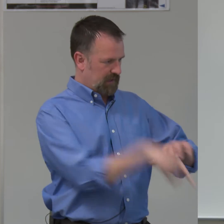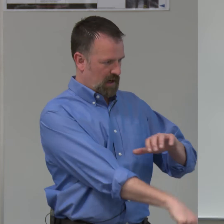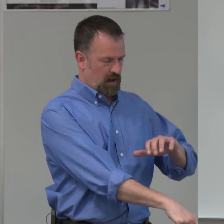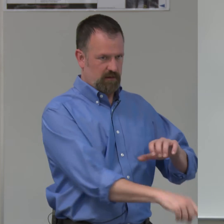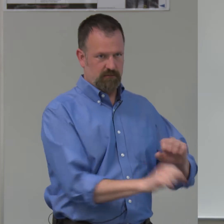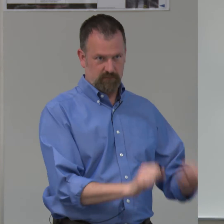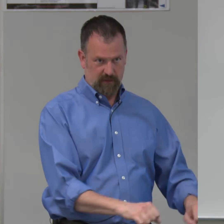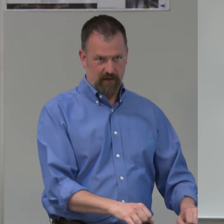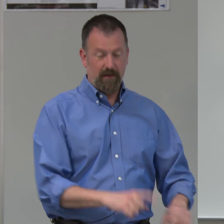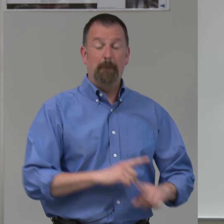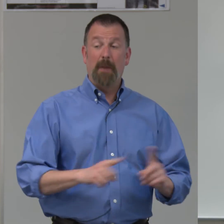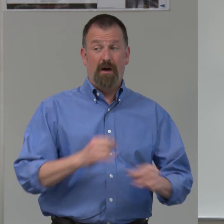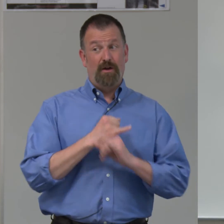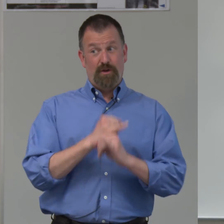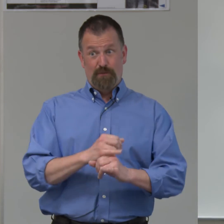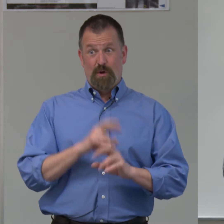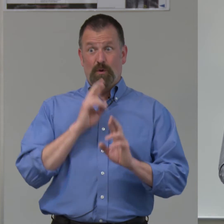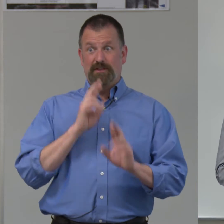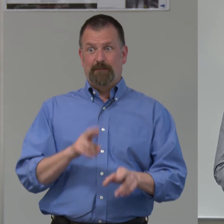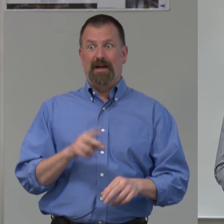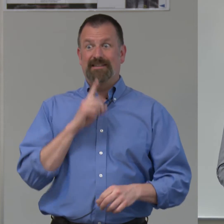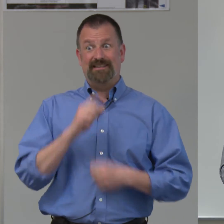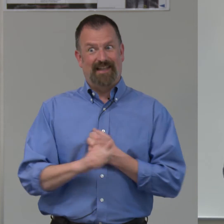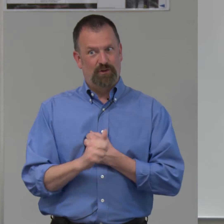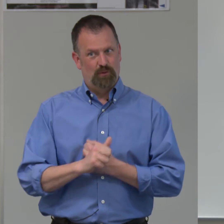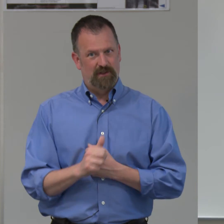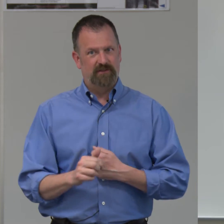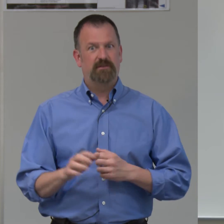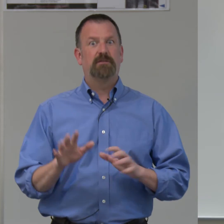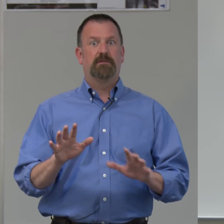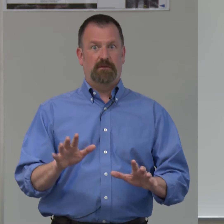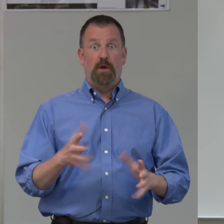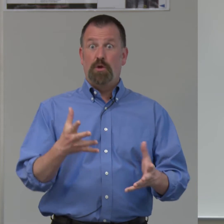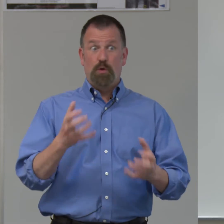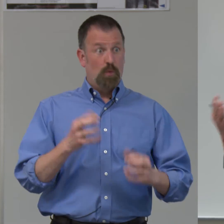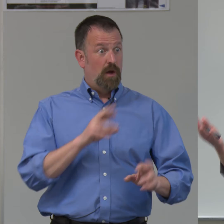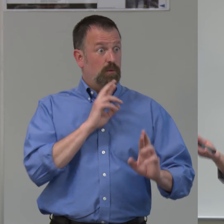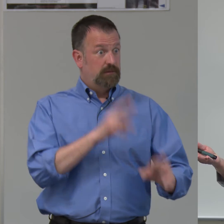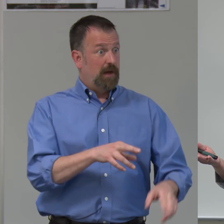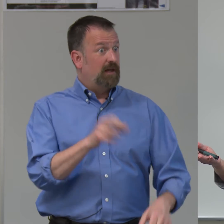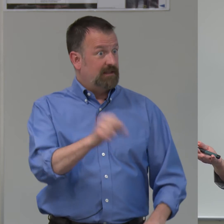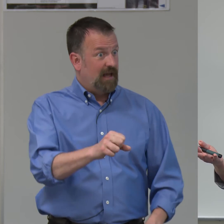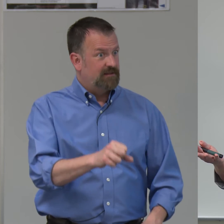but the immune response is a dangerous thing, so you all want to be able to respond to things,